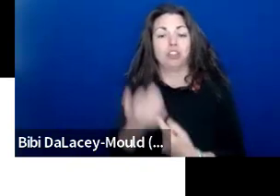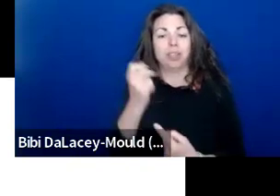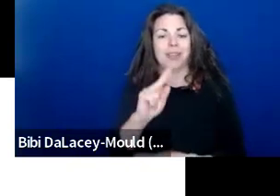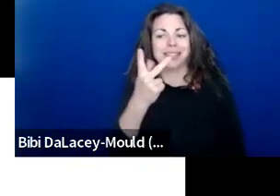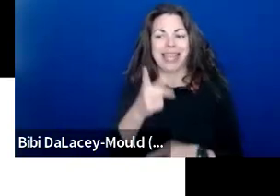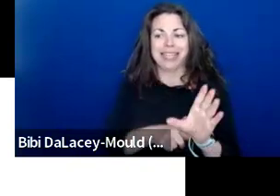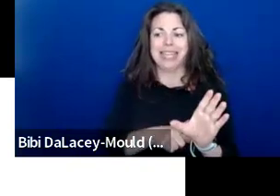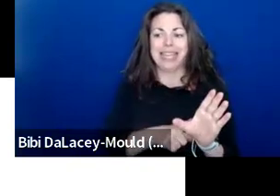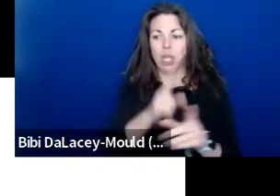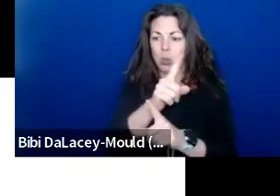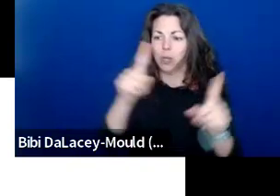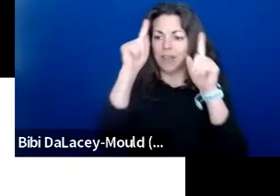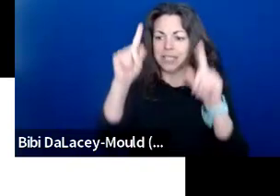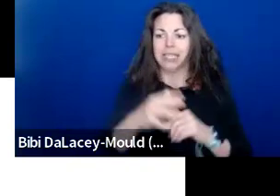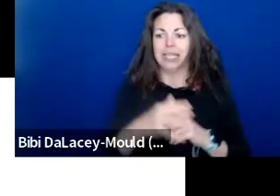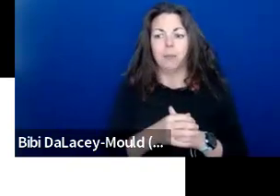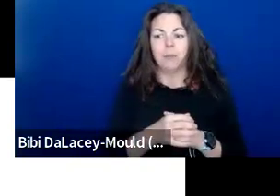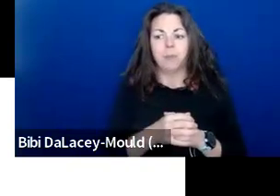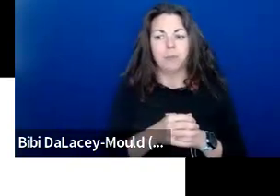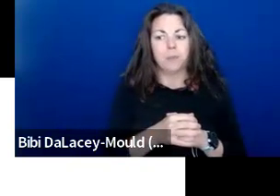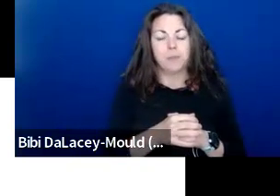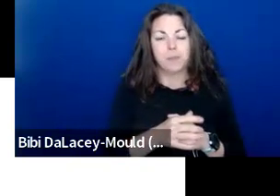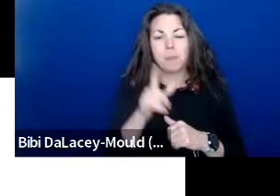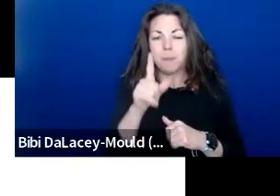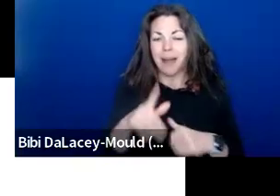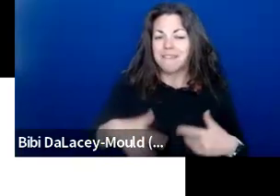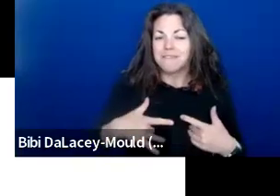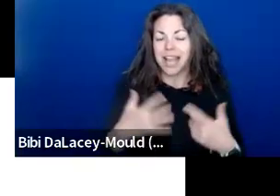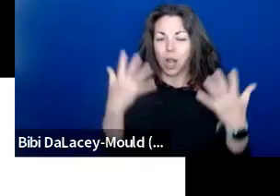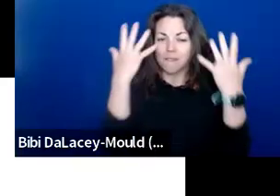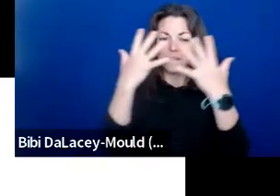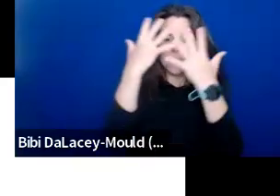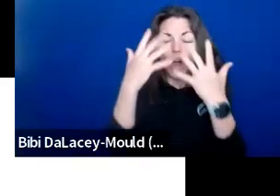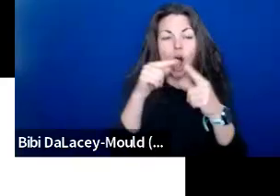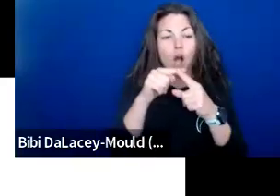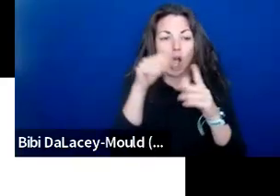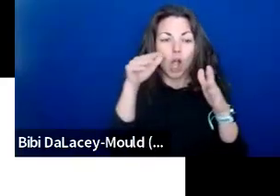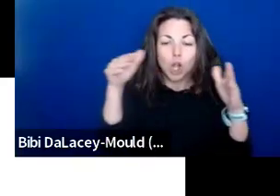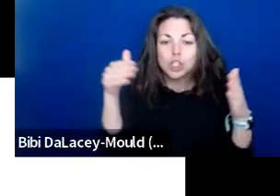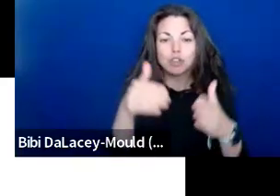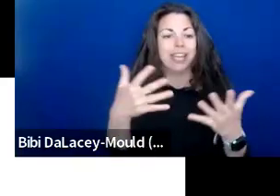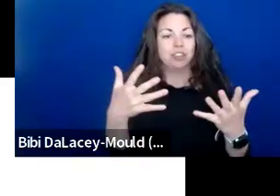although I could feel that my brain fog and my ability to concentrate and remember things was getting significantly worse.